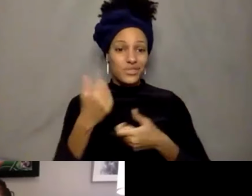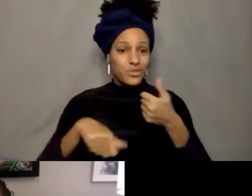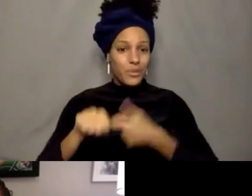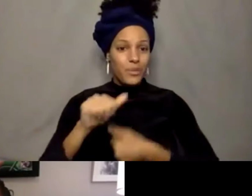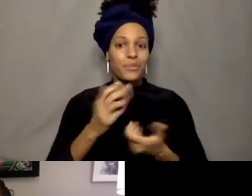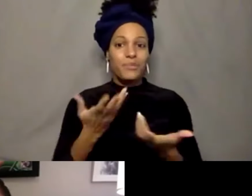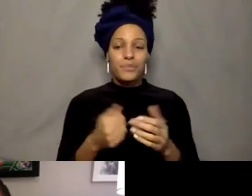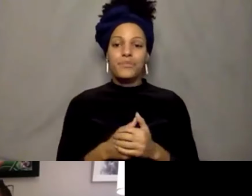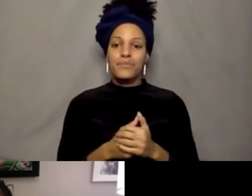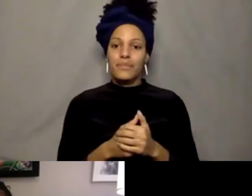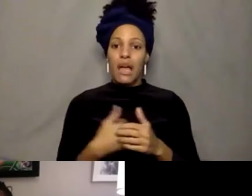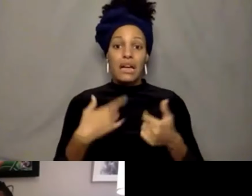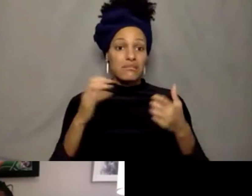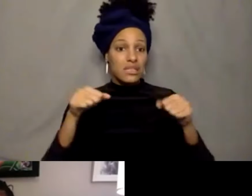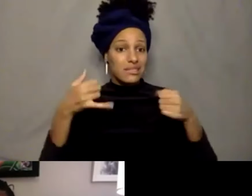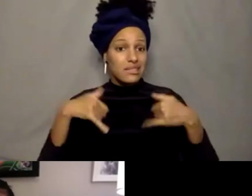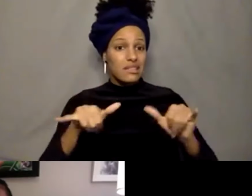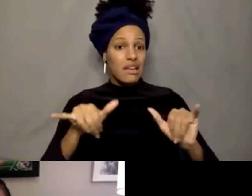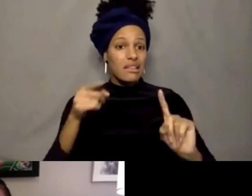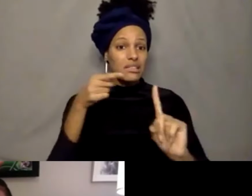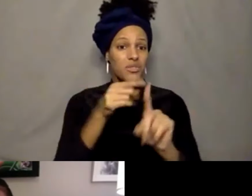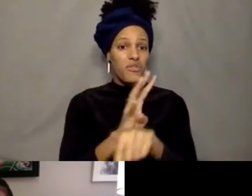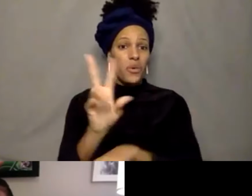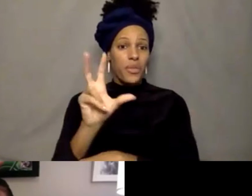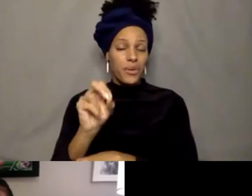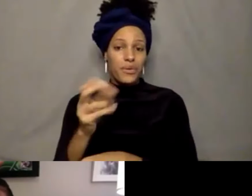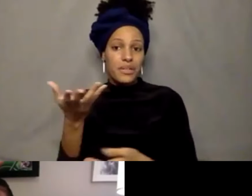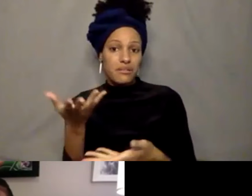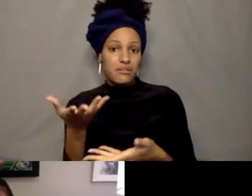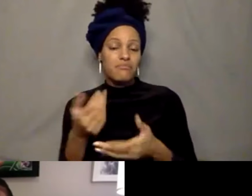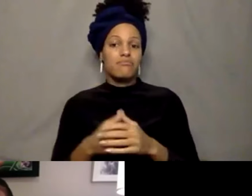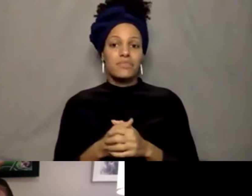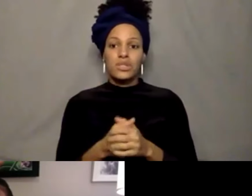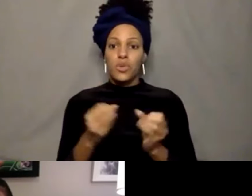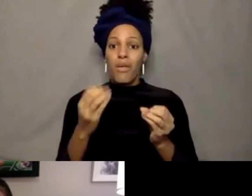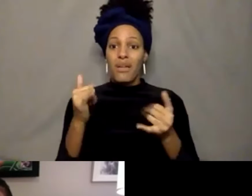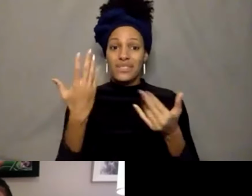And I can stay on till 4:30. So that was the end of our presentation.